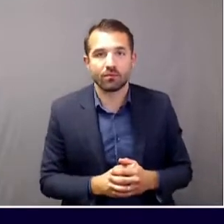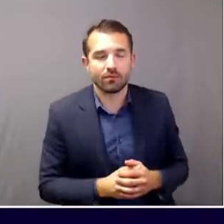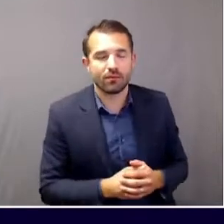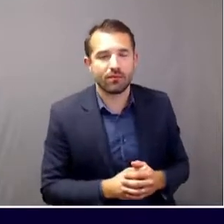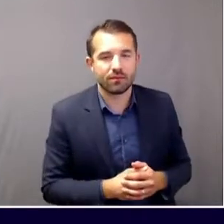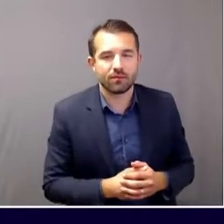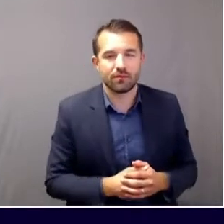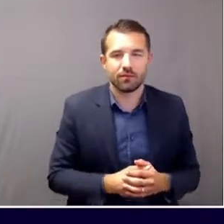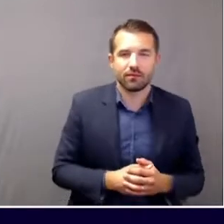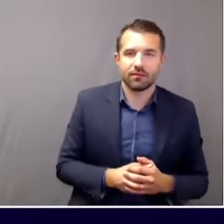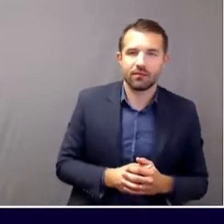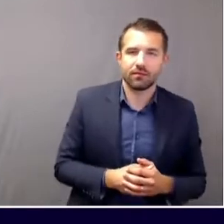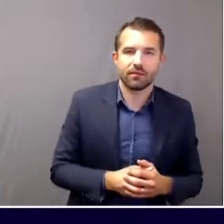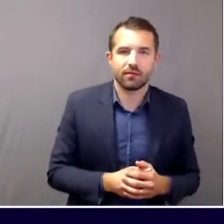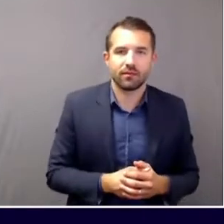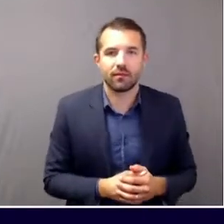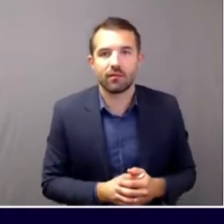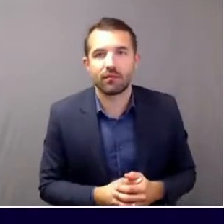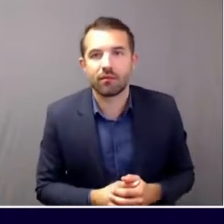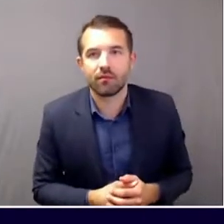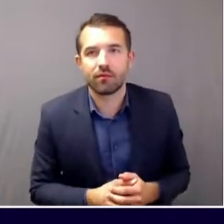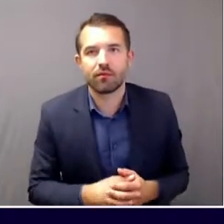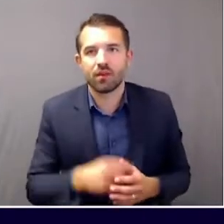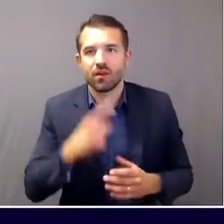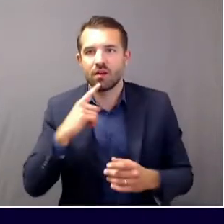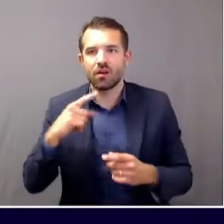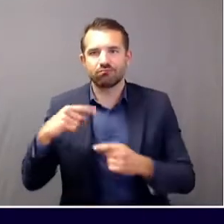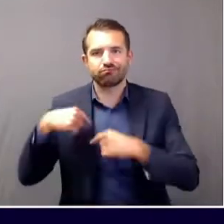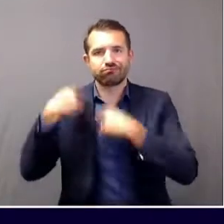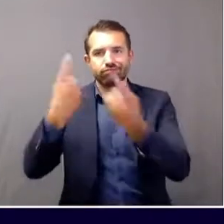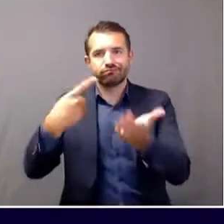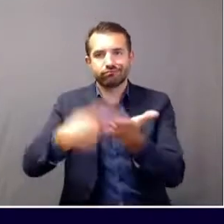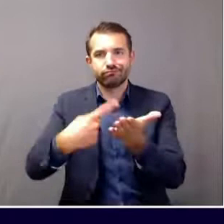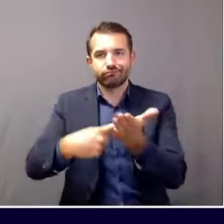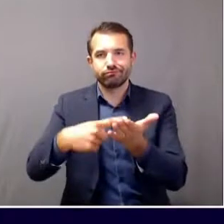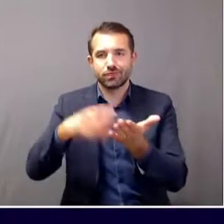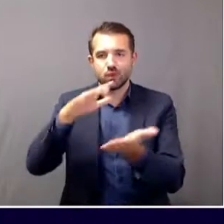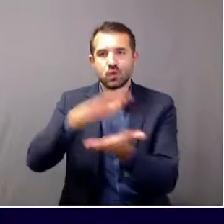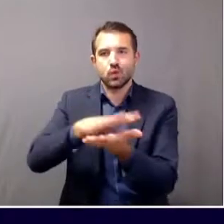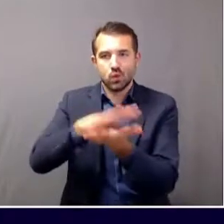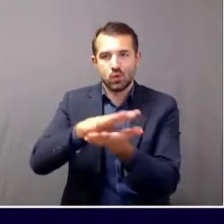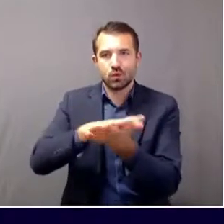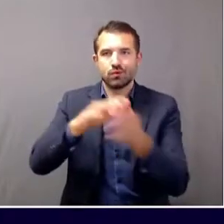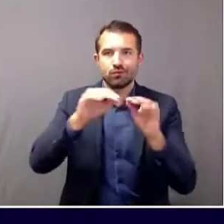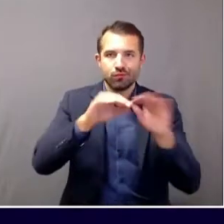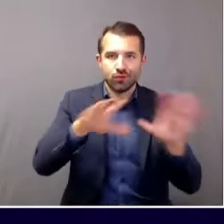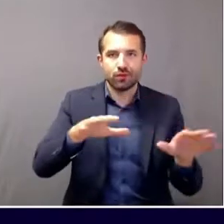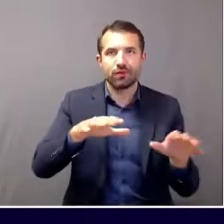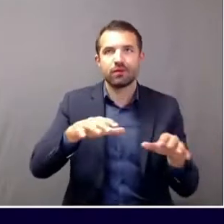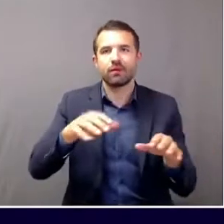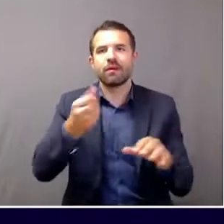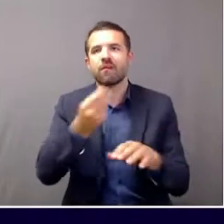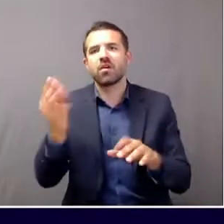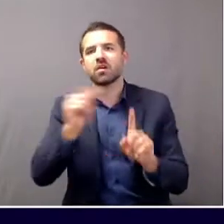you know some outbreaks in schools and schools have seen